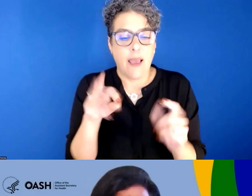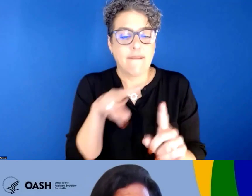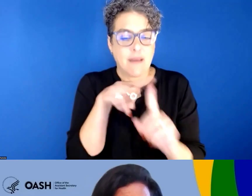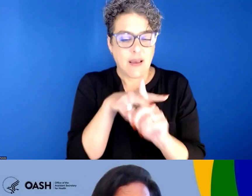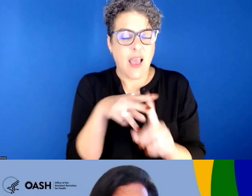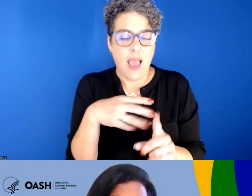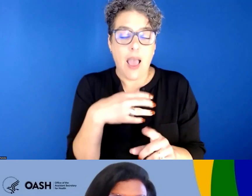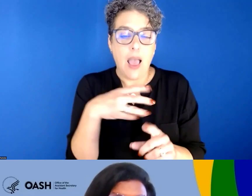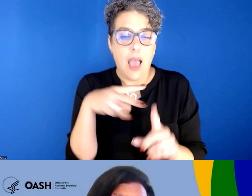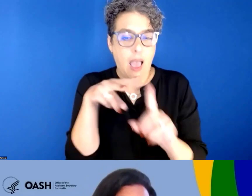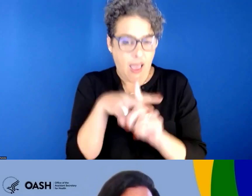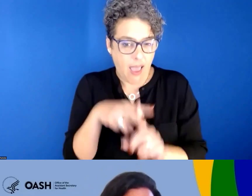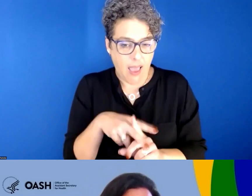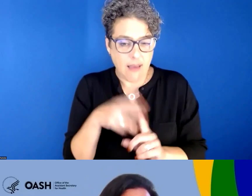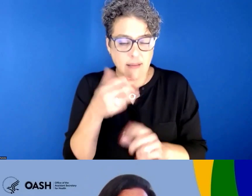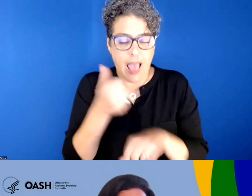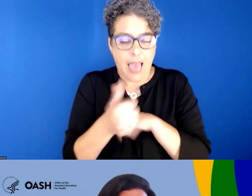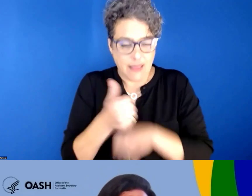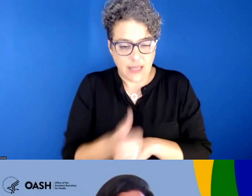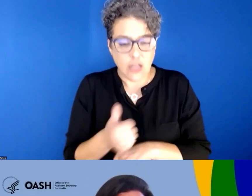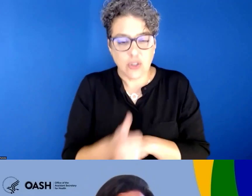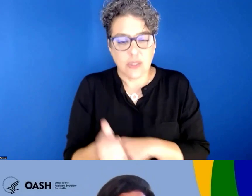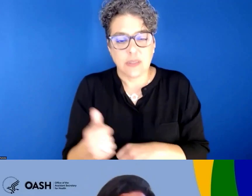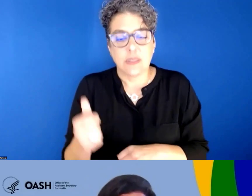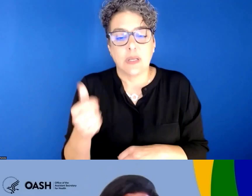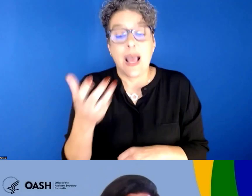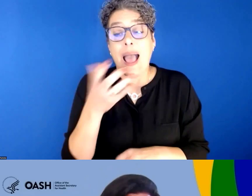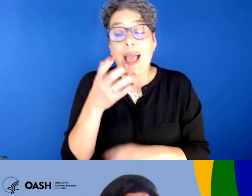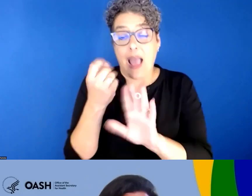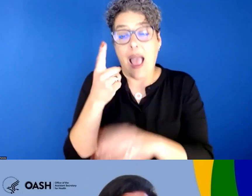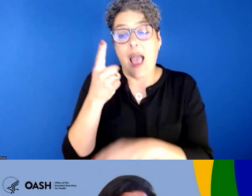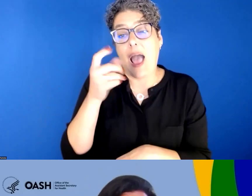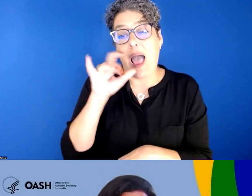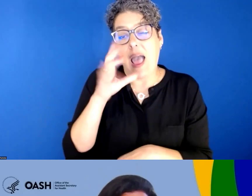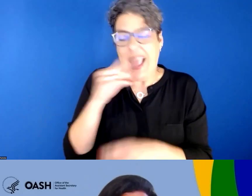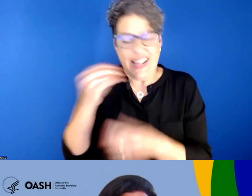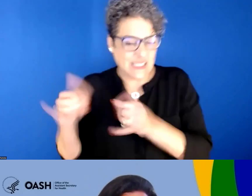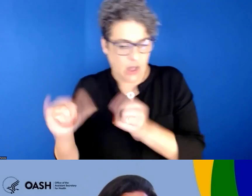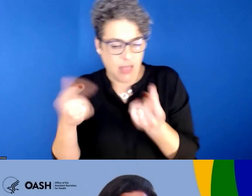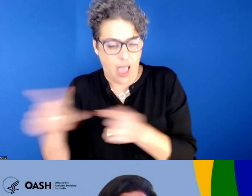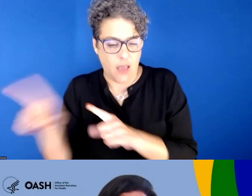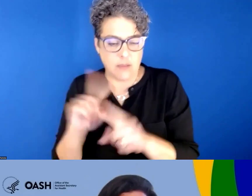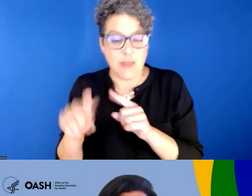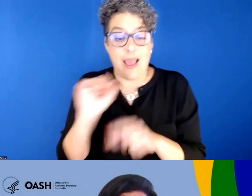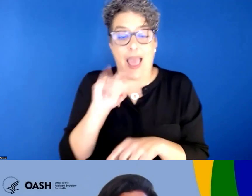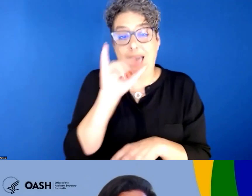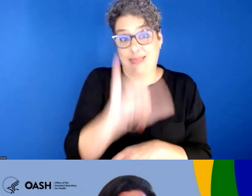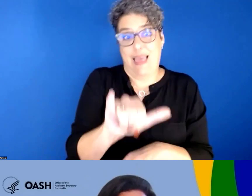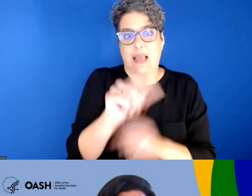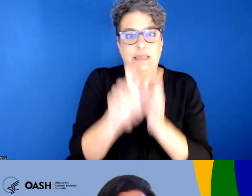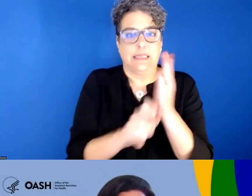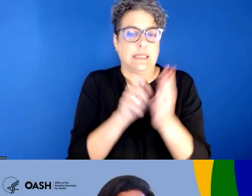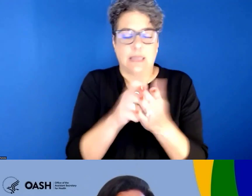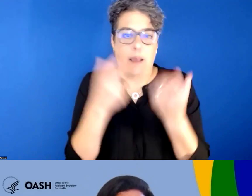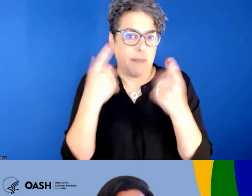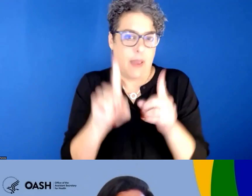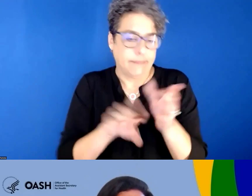There's nothing wrong with that, but at that time, it just spiked up, and we have a lot of allegations